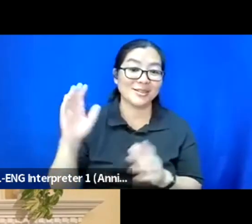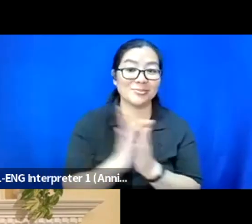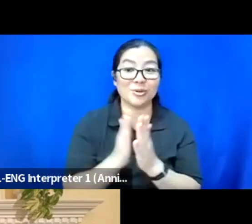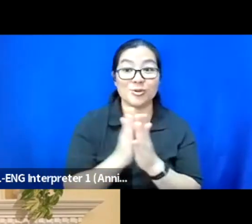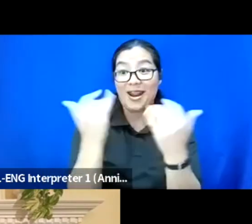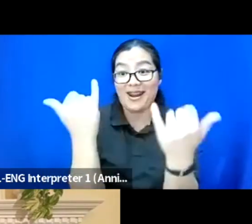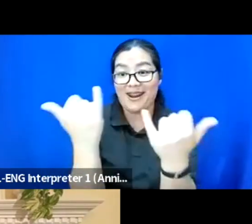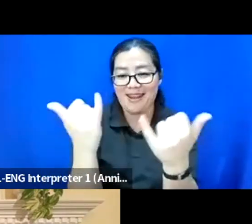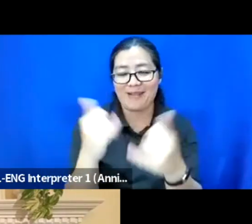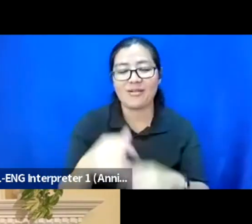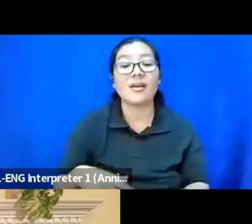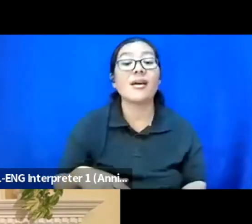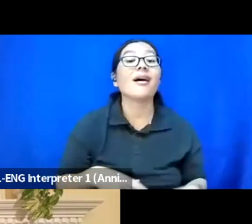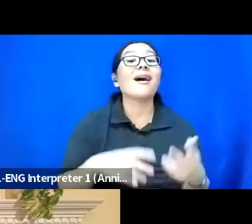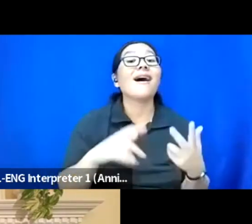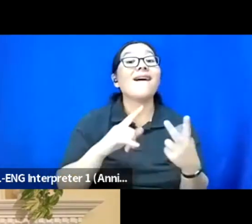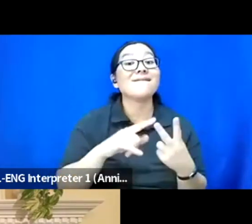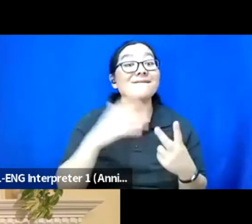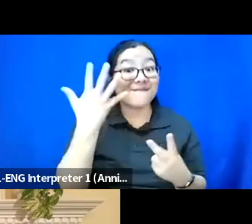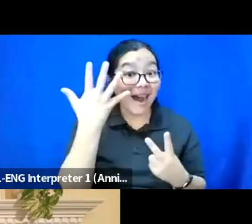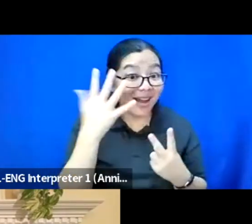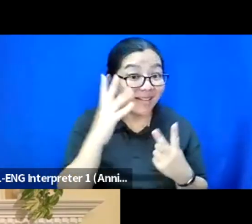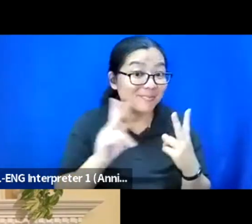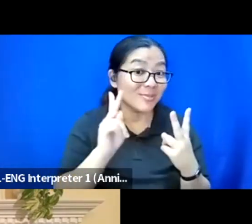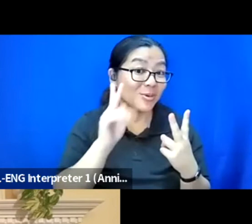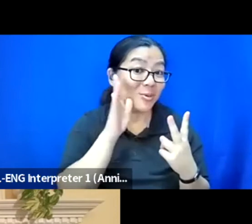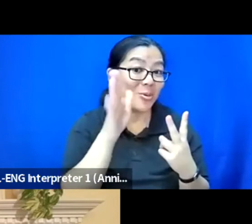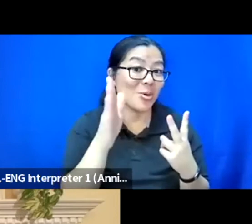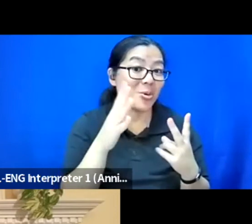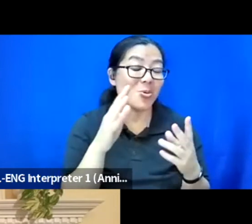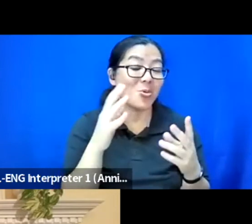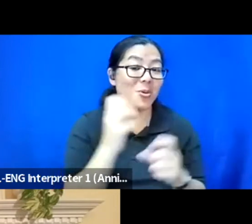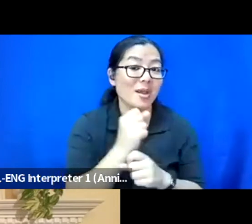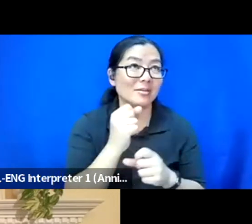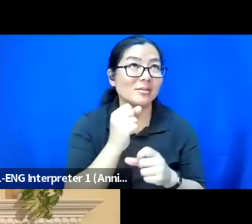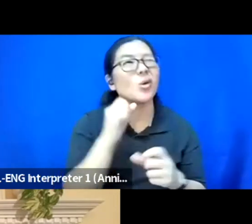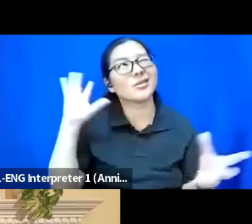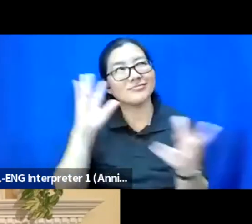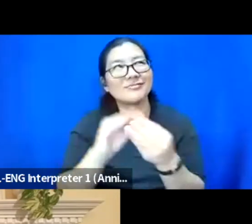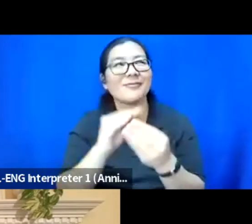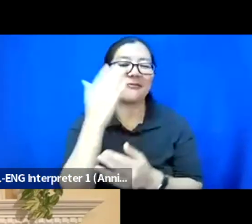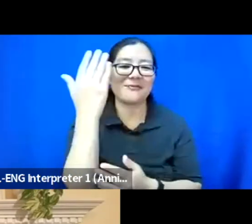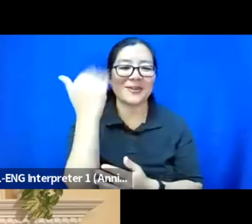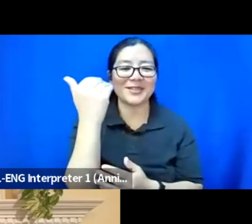Sherilynn Crowther, Heather Sessler.